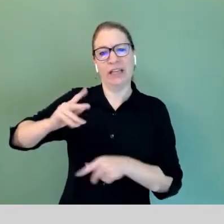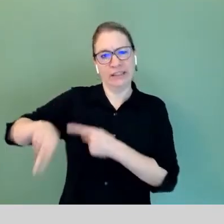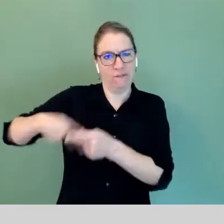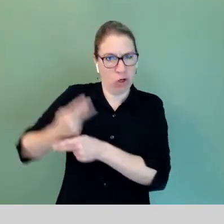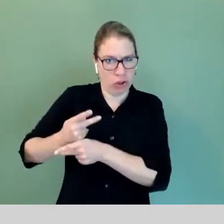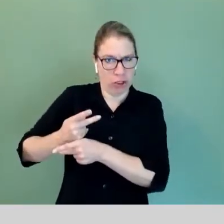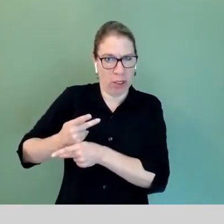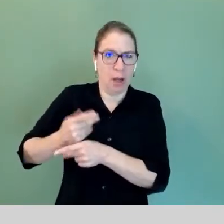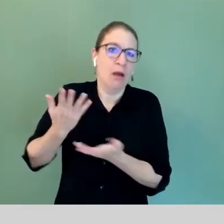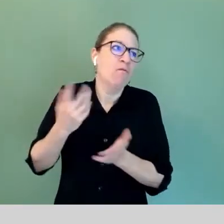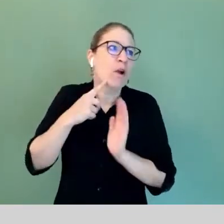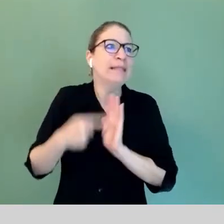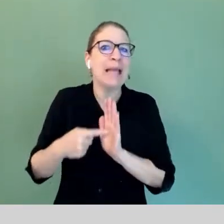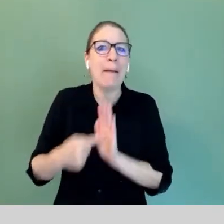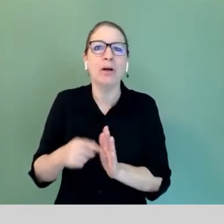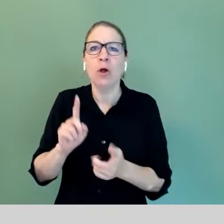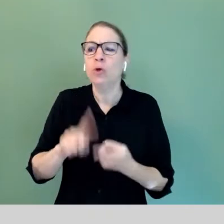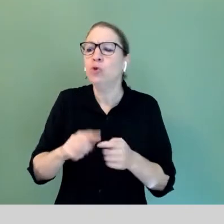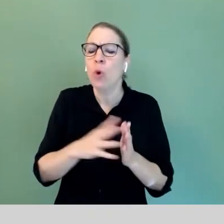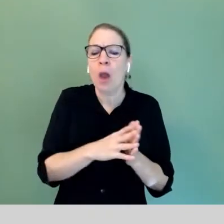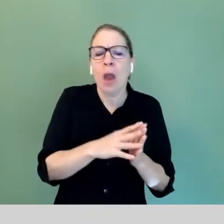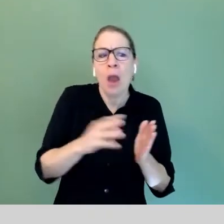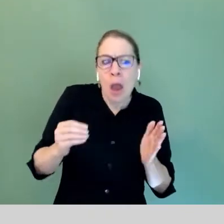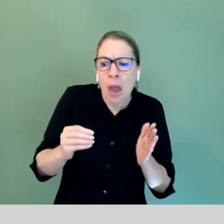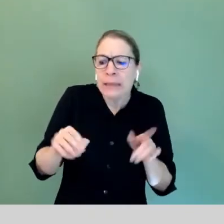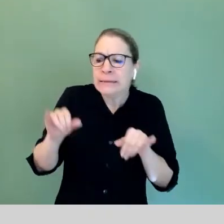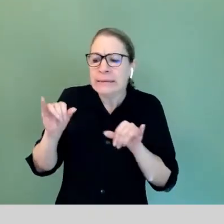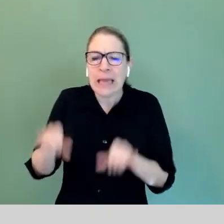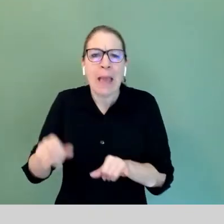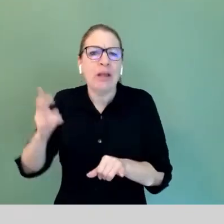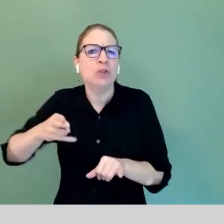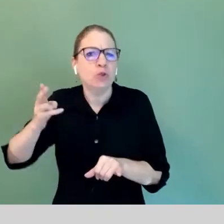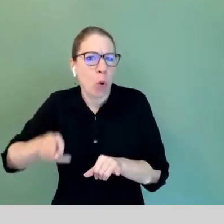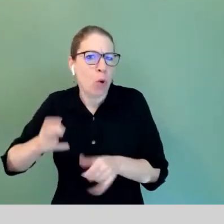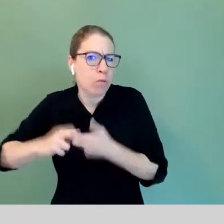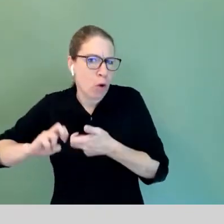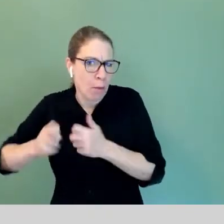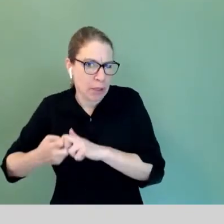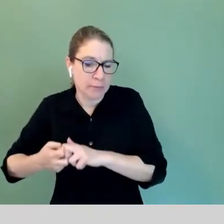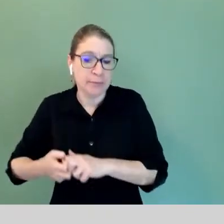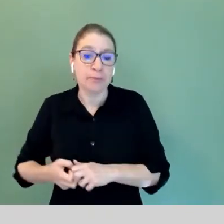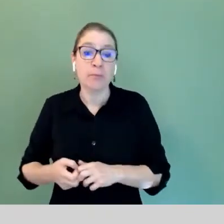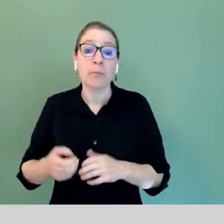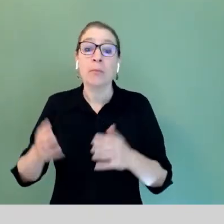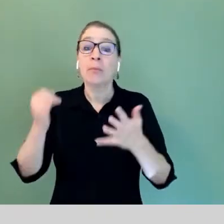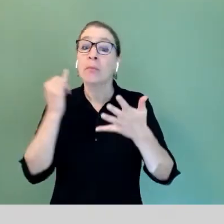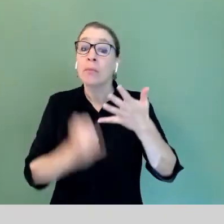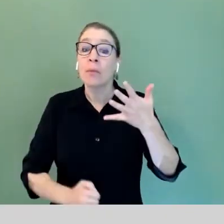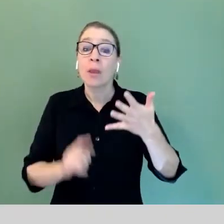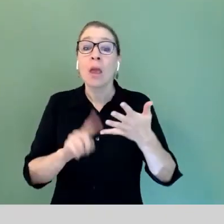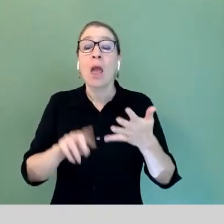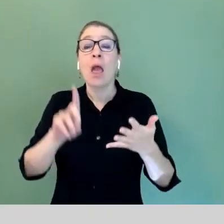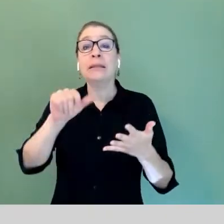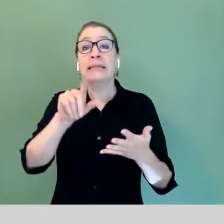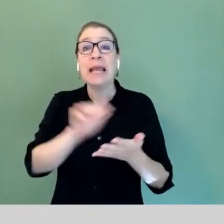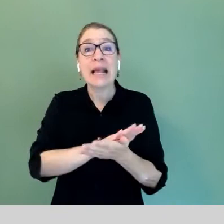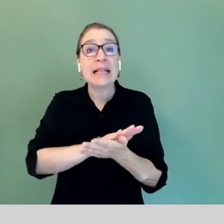in order to reproduce any sort of historical analysis. And then finally data cleaning is also an aspect